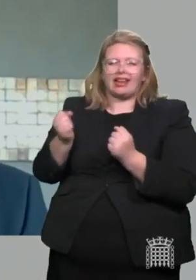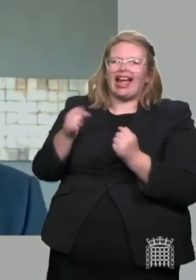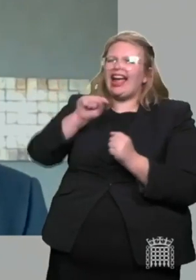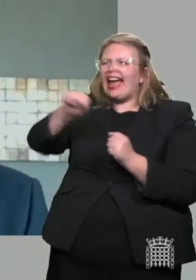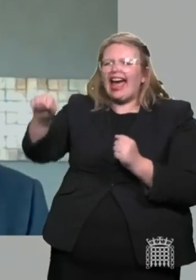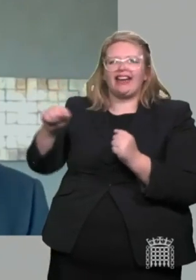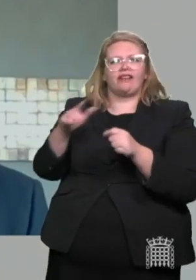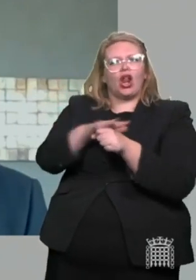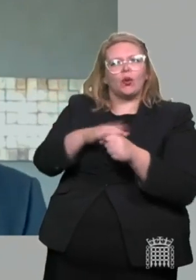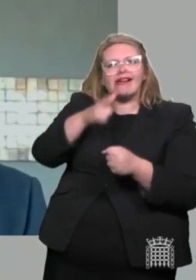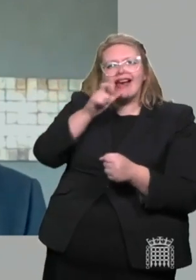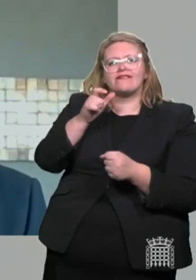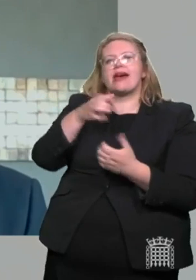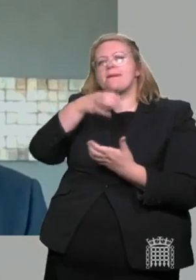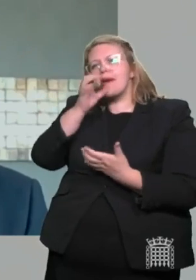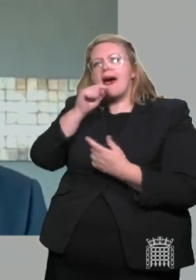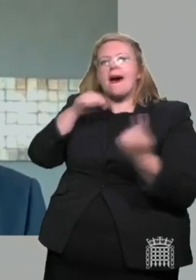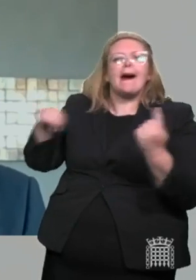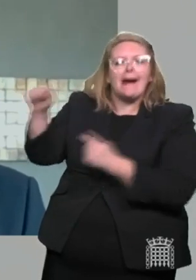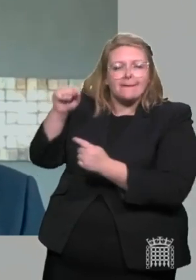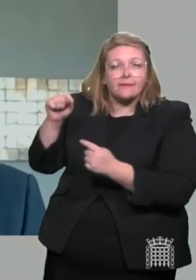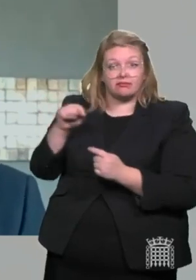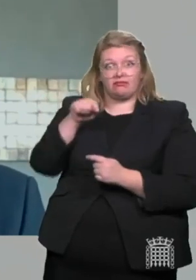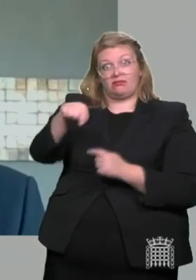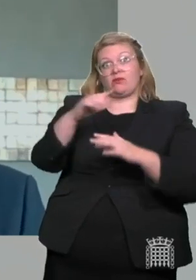With the bank holiday weekend coming up, does the Prime Minister have any plans, and does he want